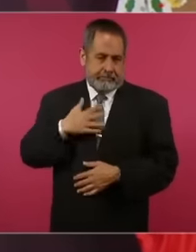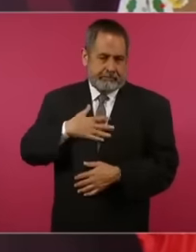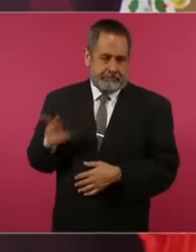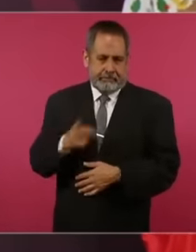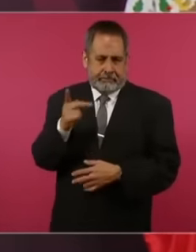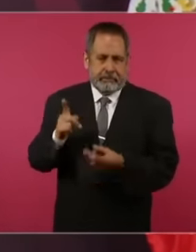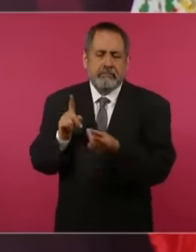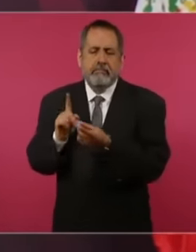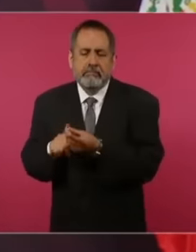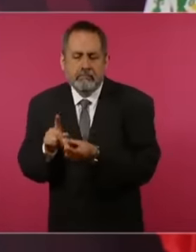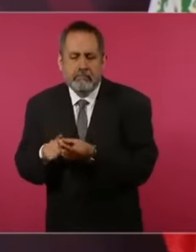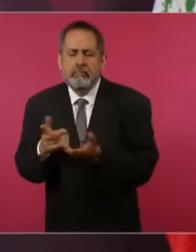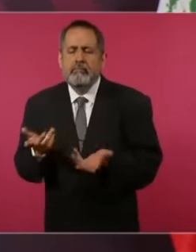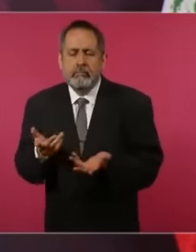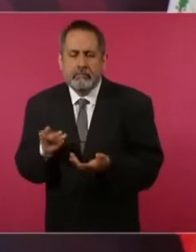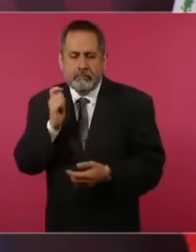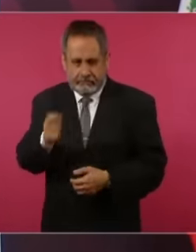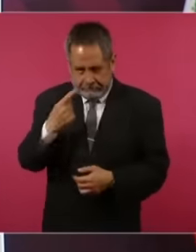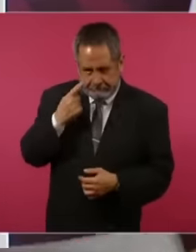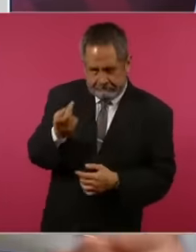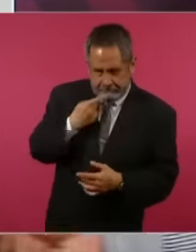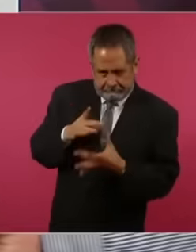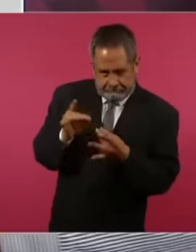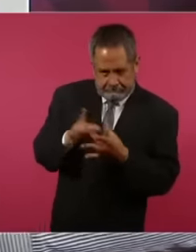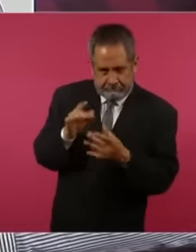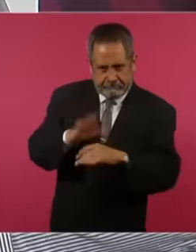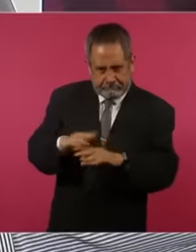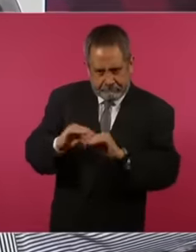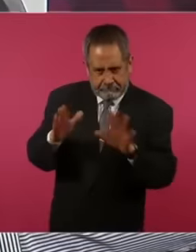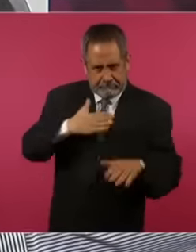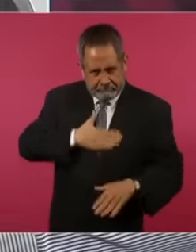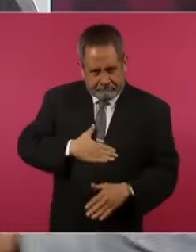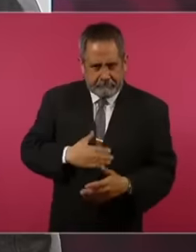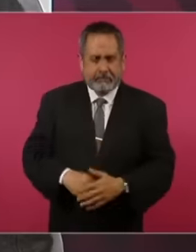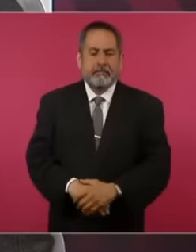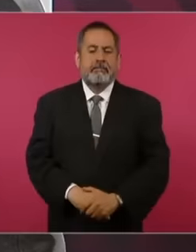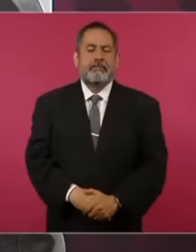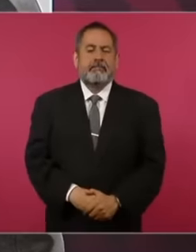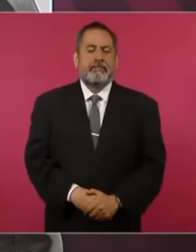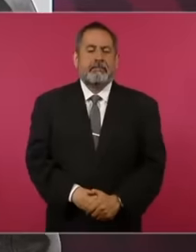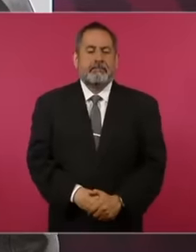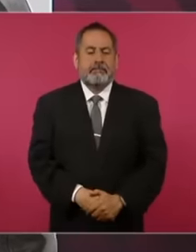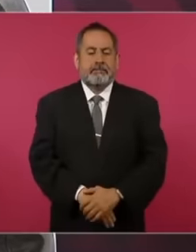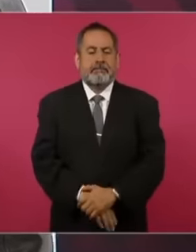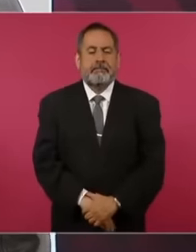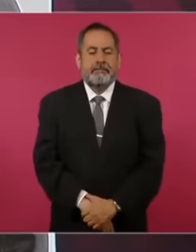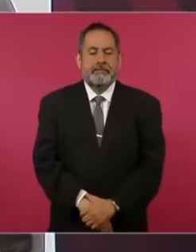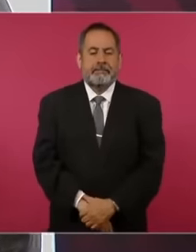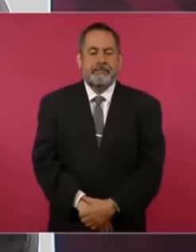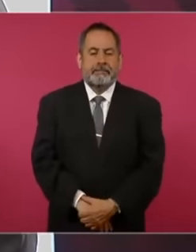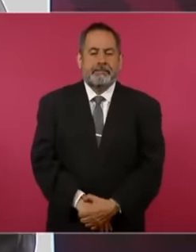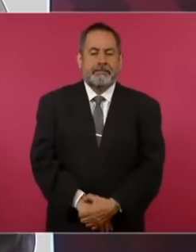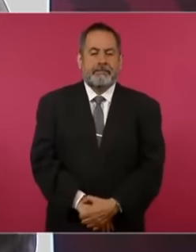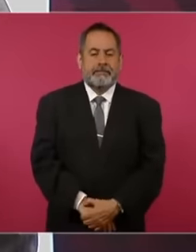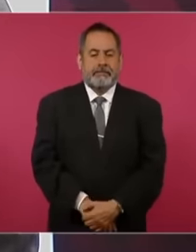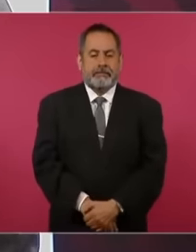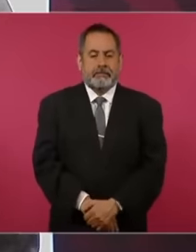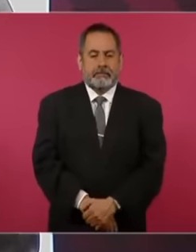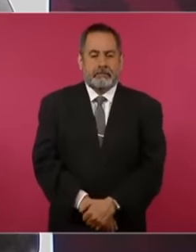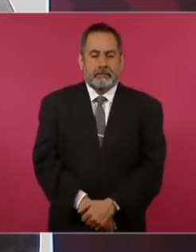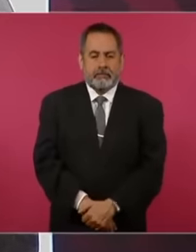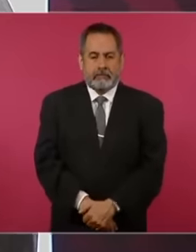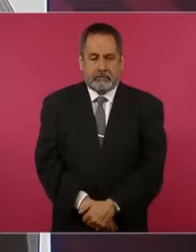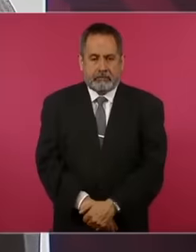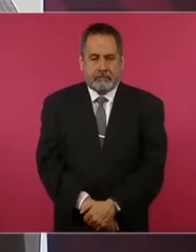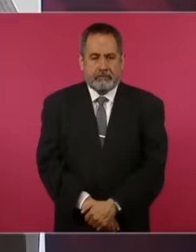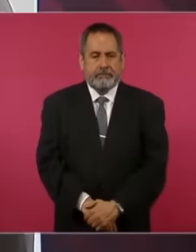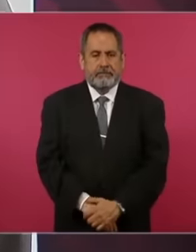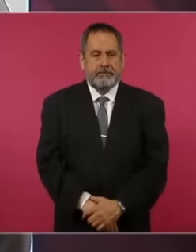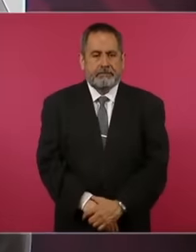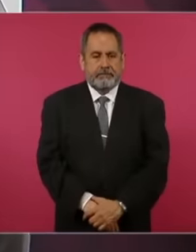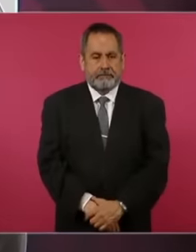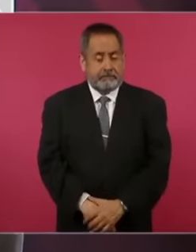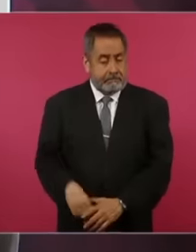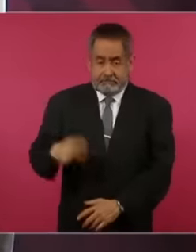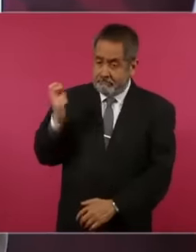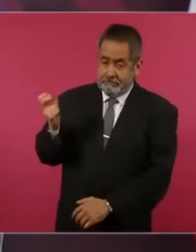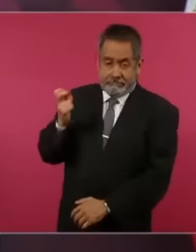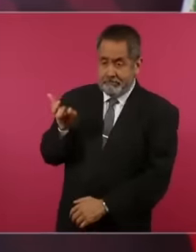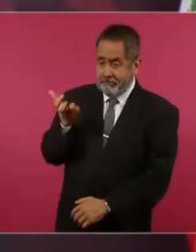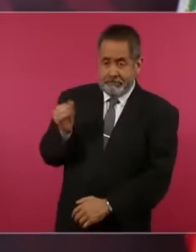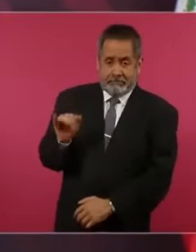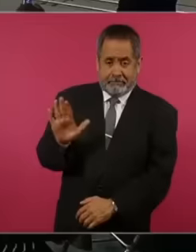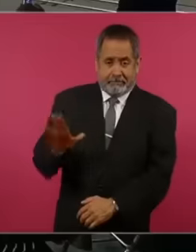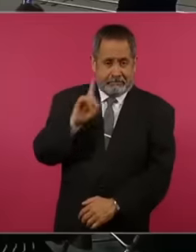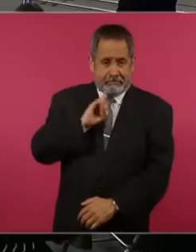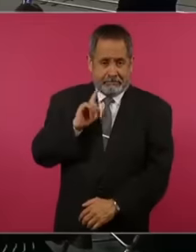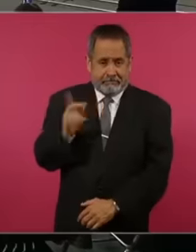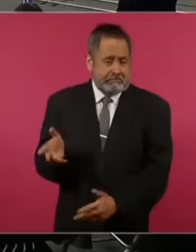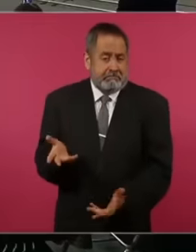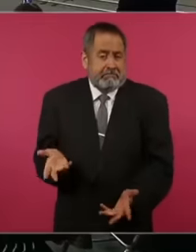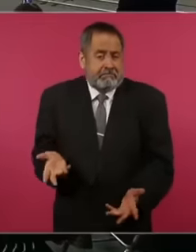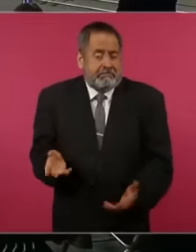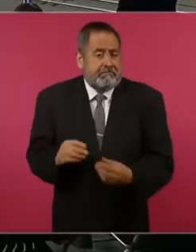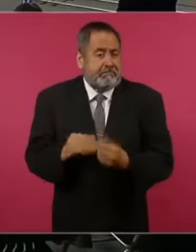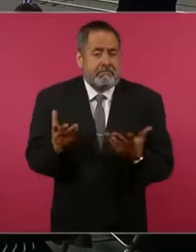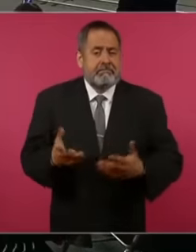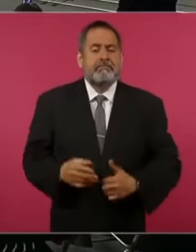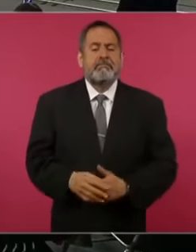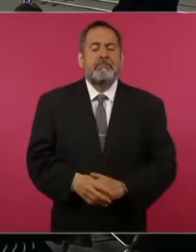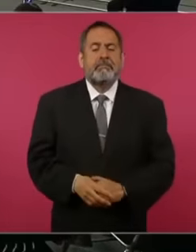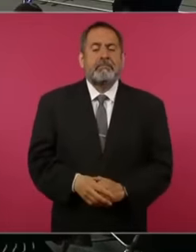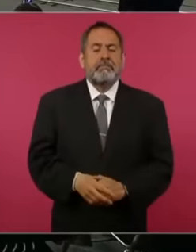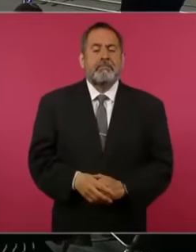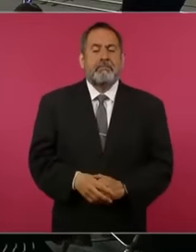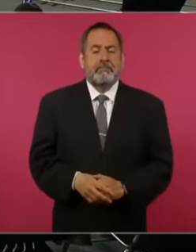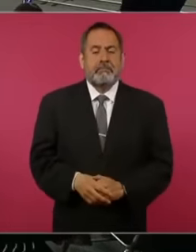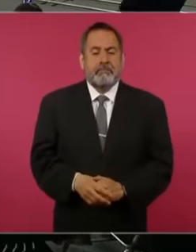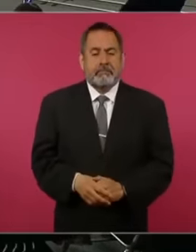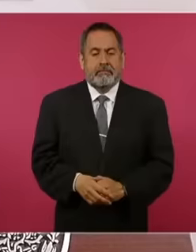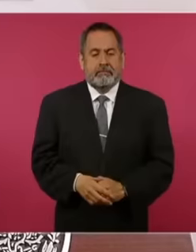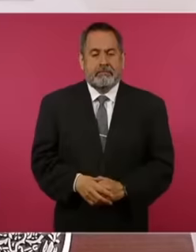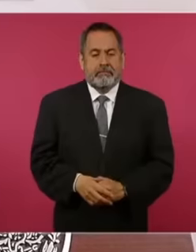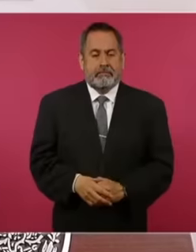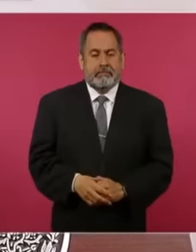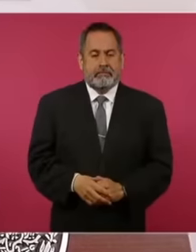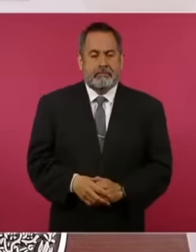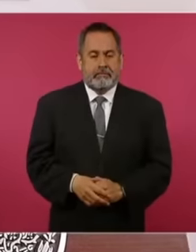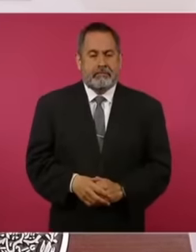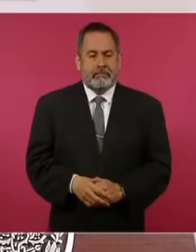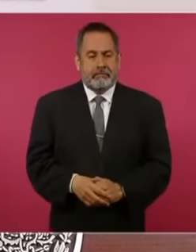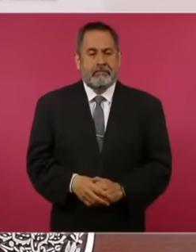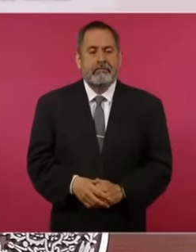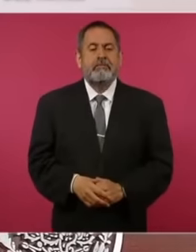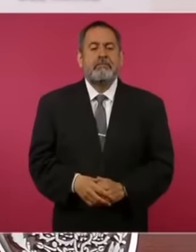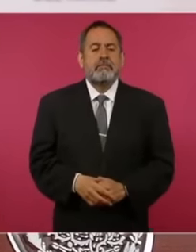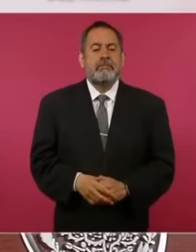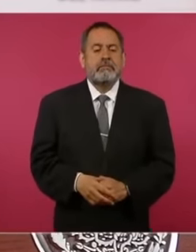this is what I'm going to ask him